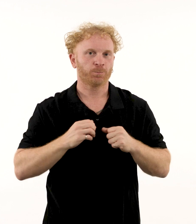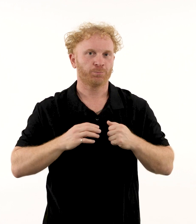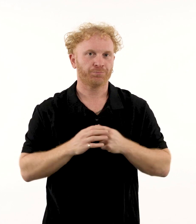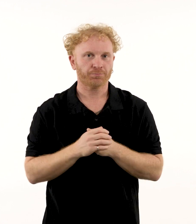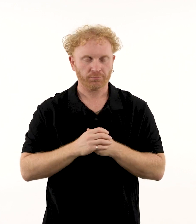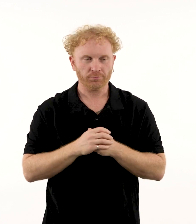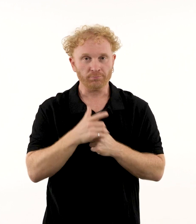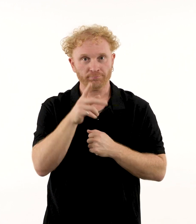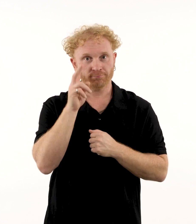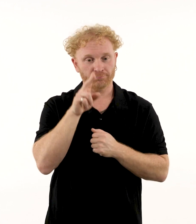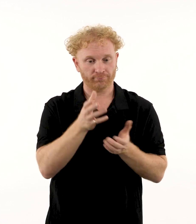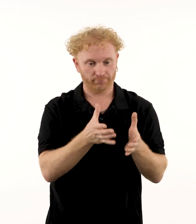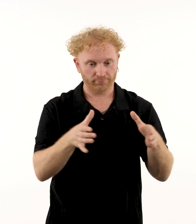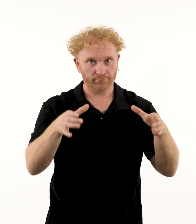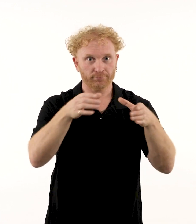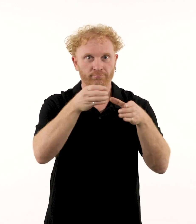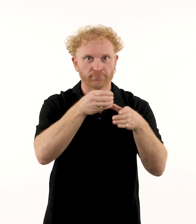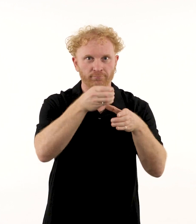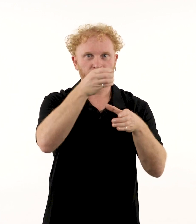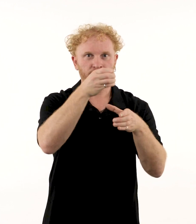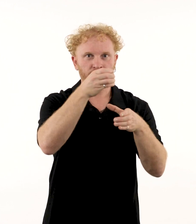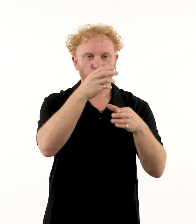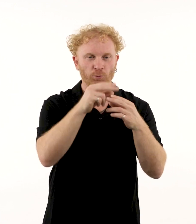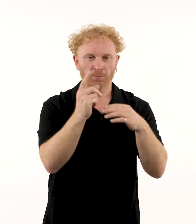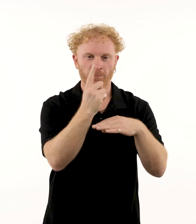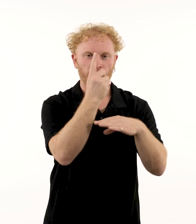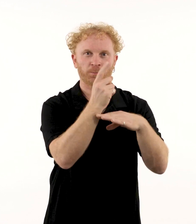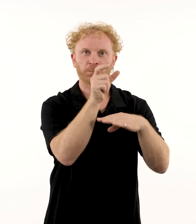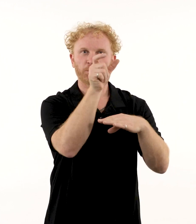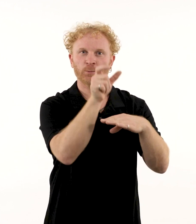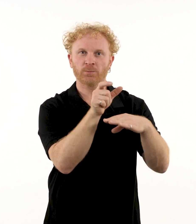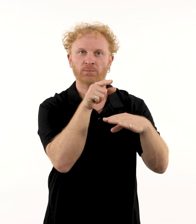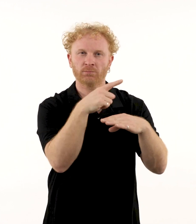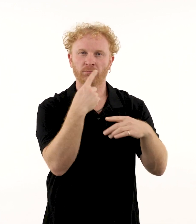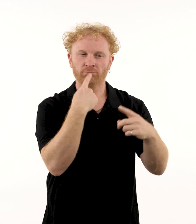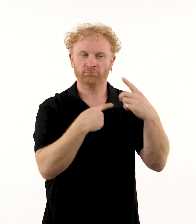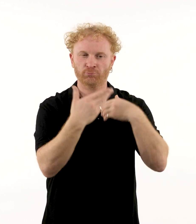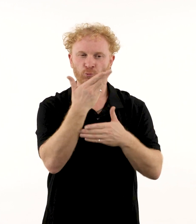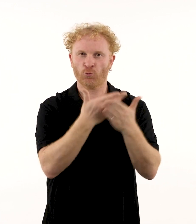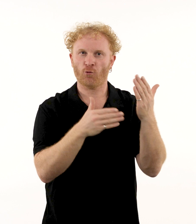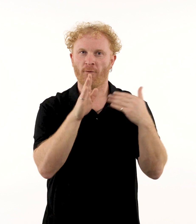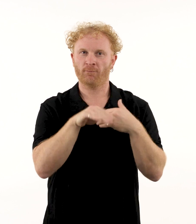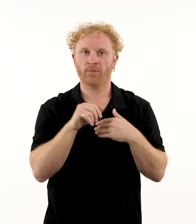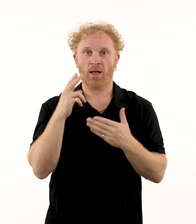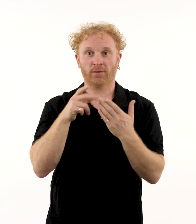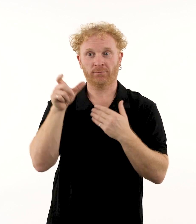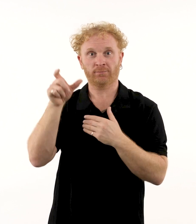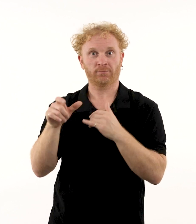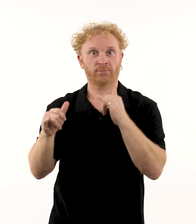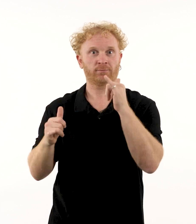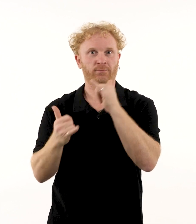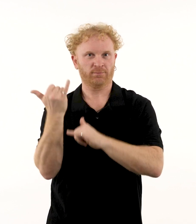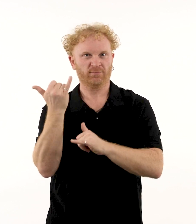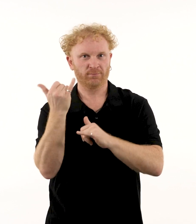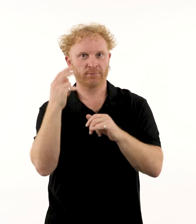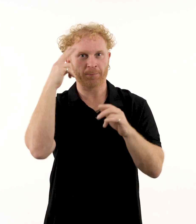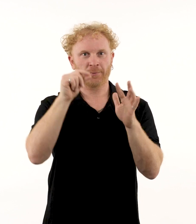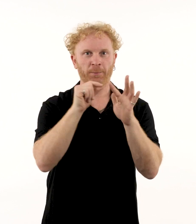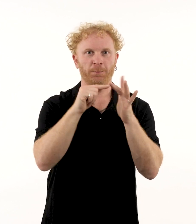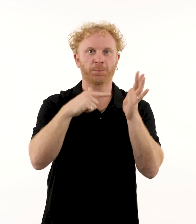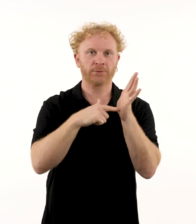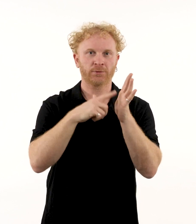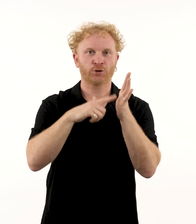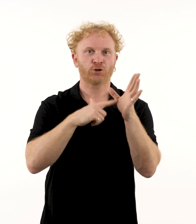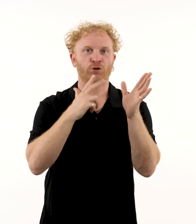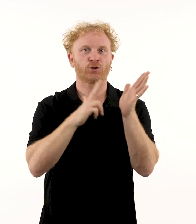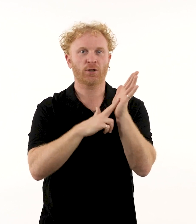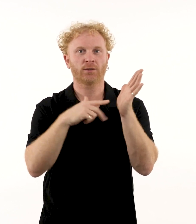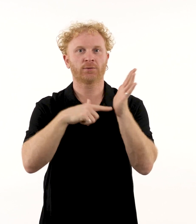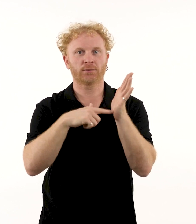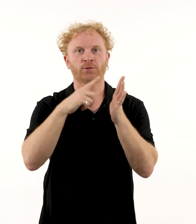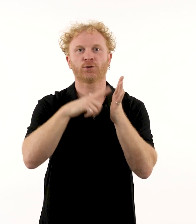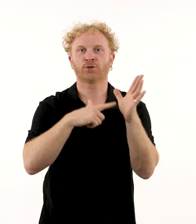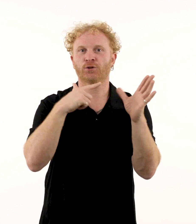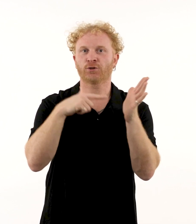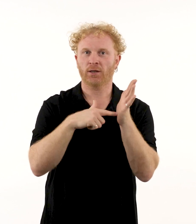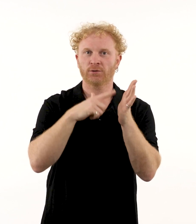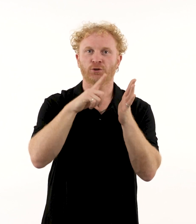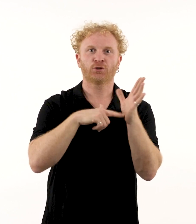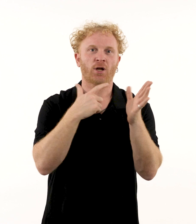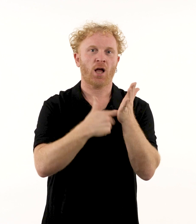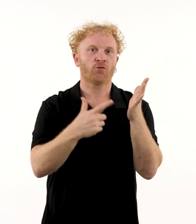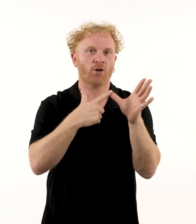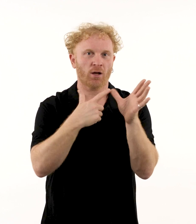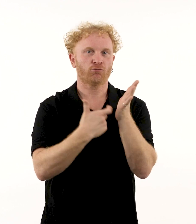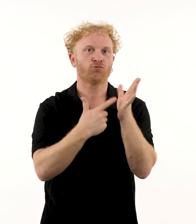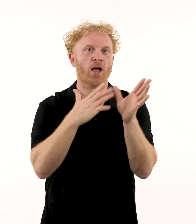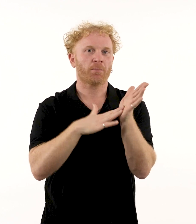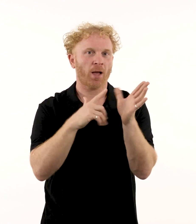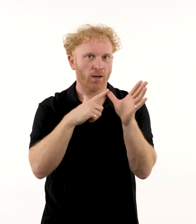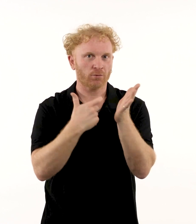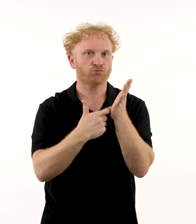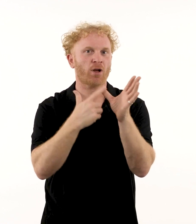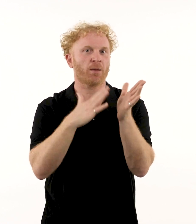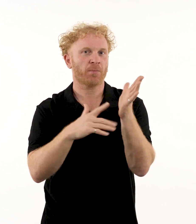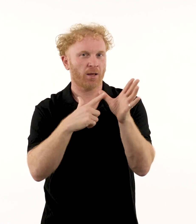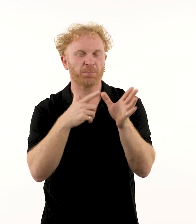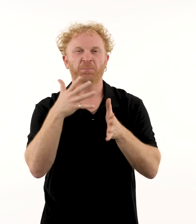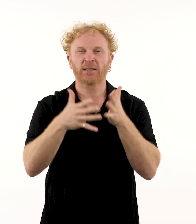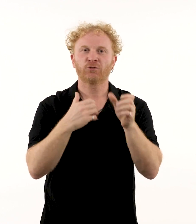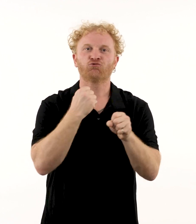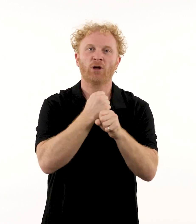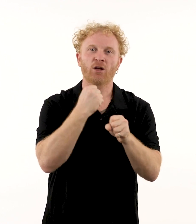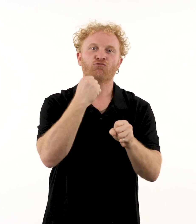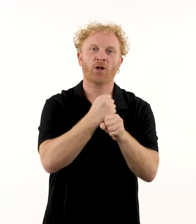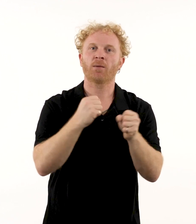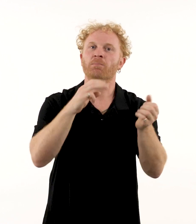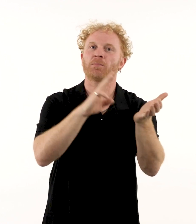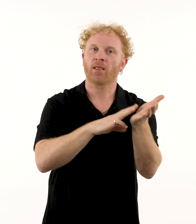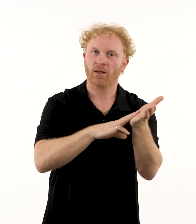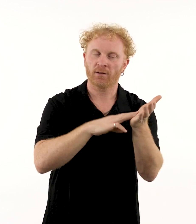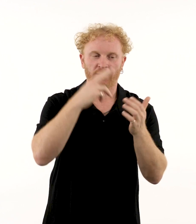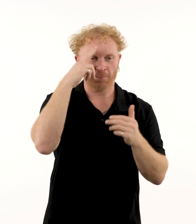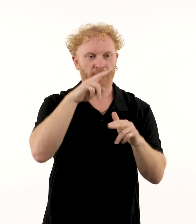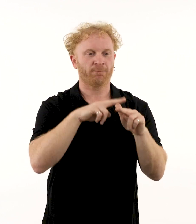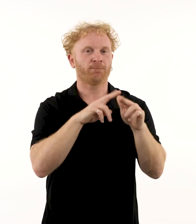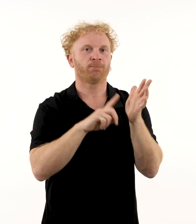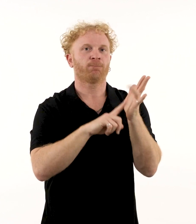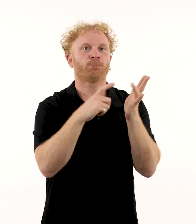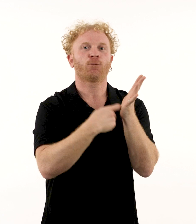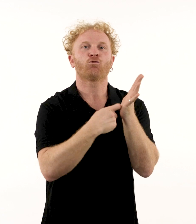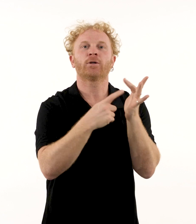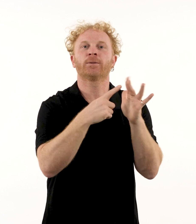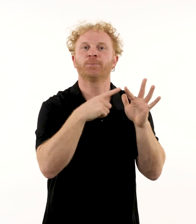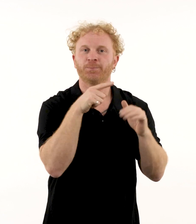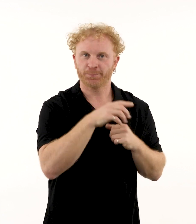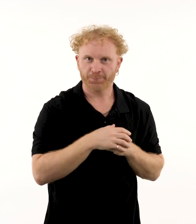This terracotta pot with a figurative lid tells the story of Coulthard’s Pitjantjatjara rama-rama (great-great-grandmother) Florrie.